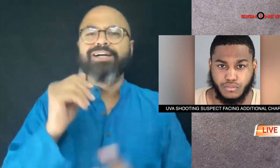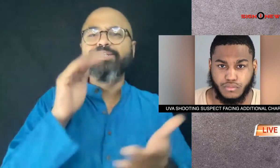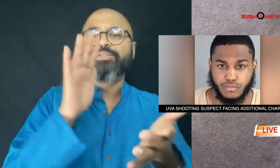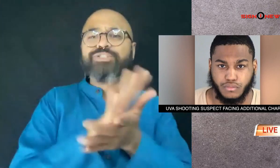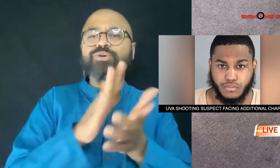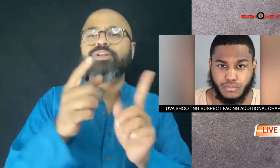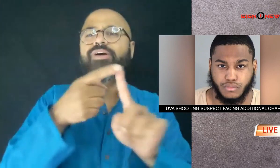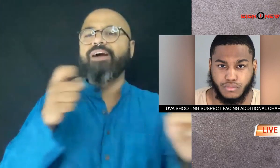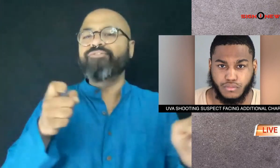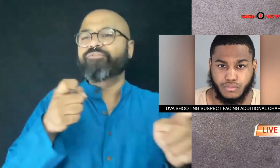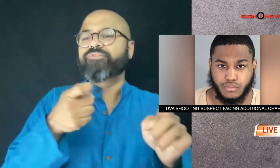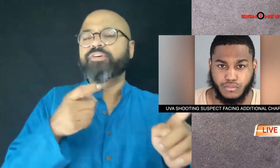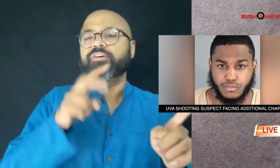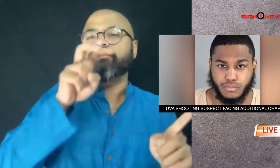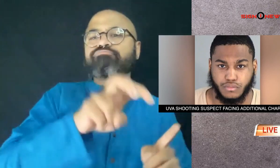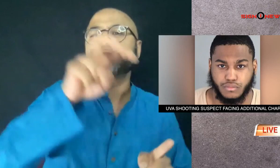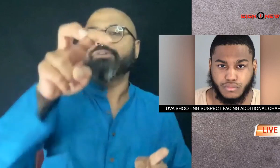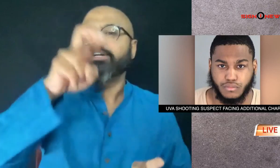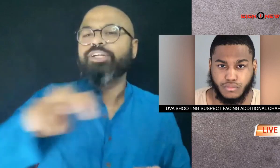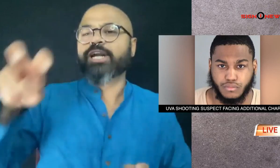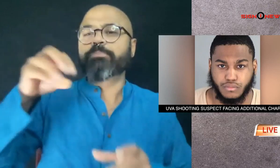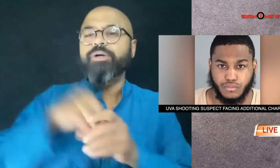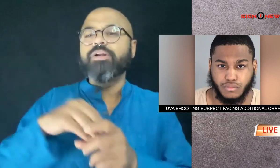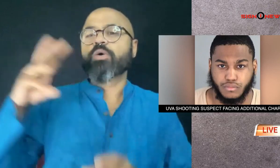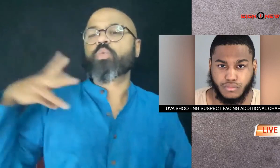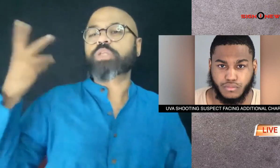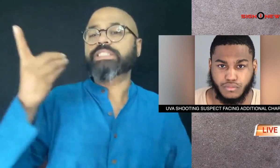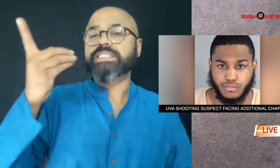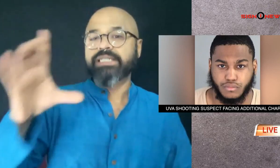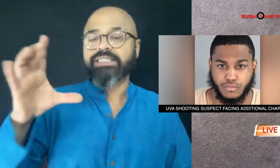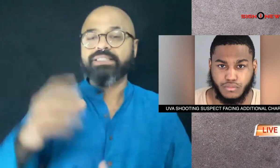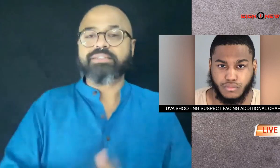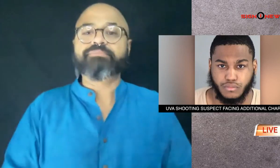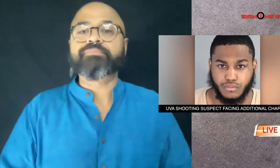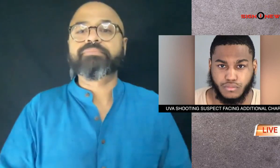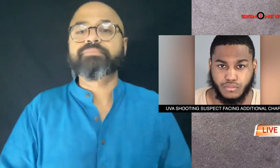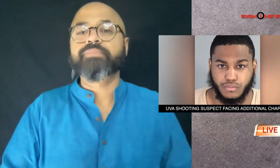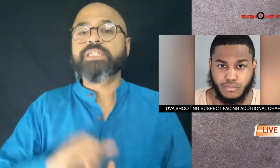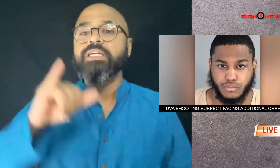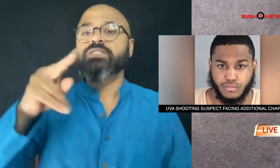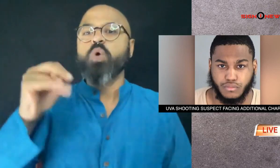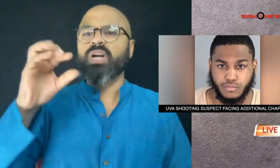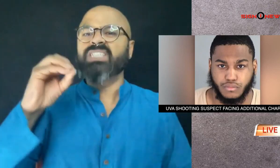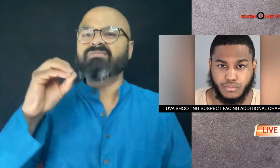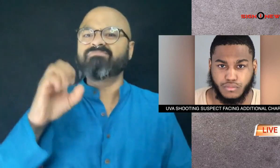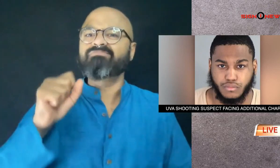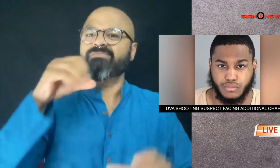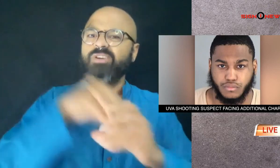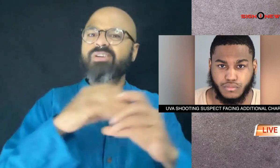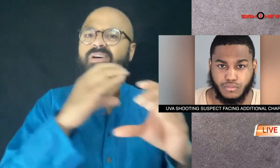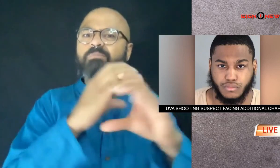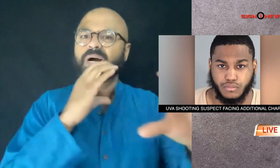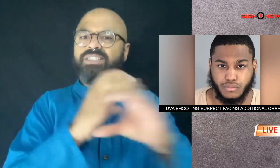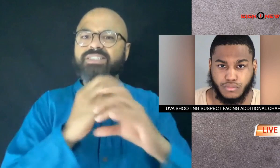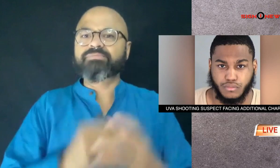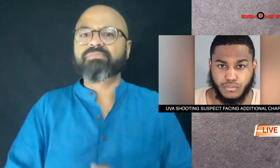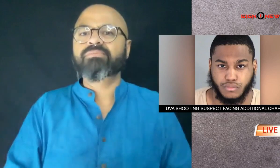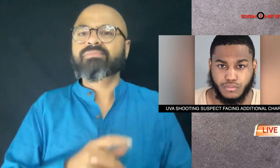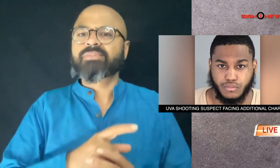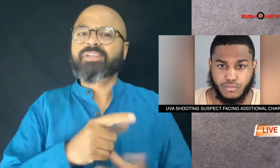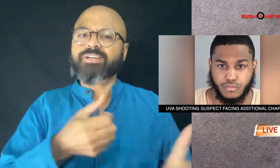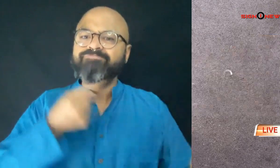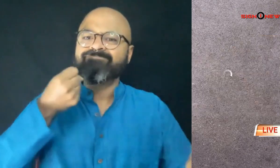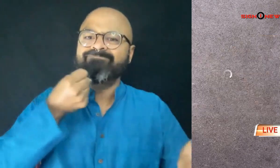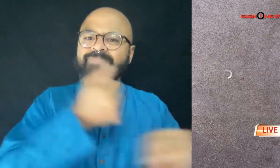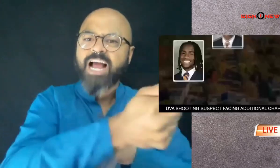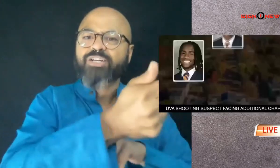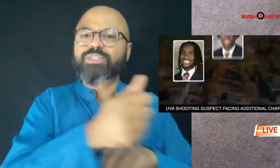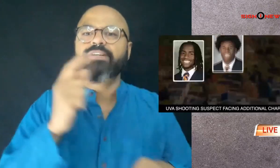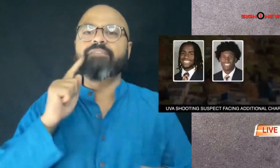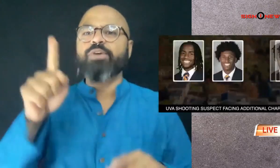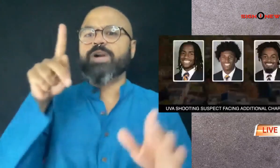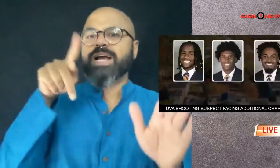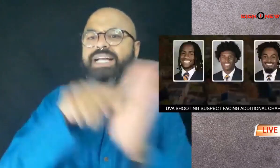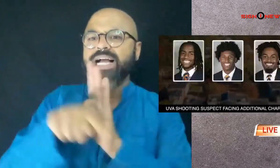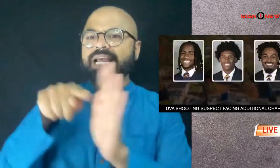school after a field trip to Washington DC Jones was on the bus he is accused of killing